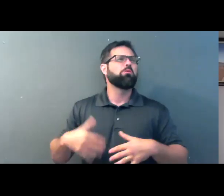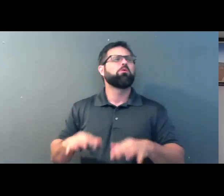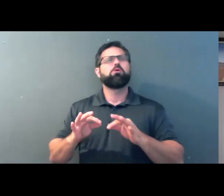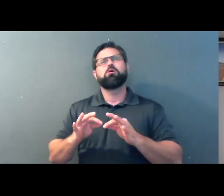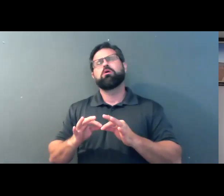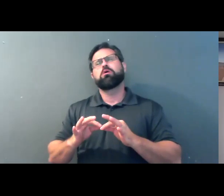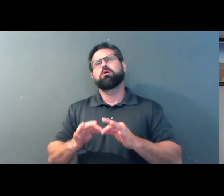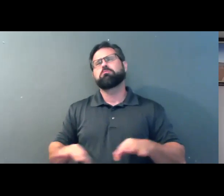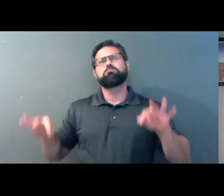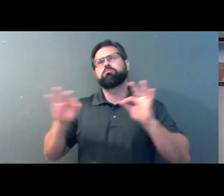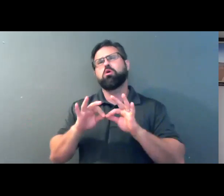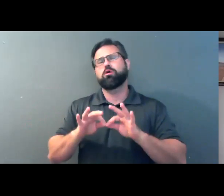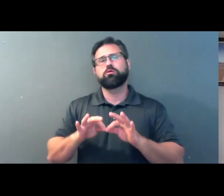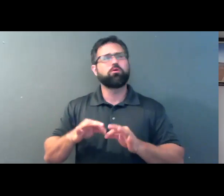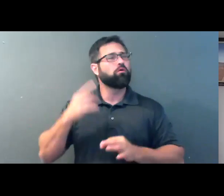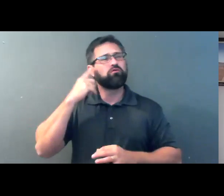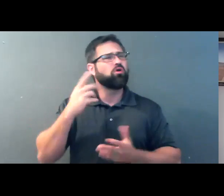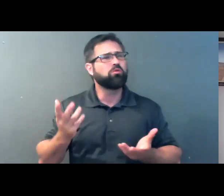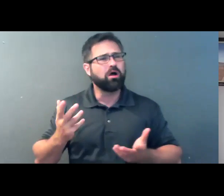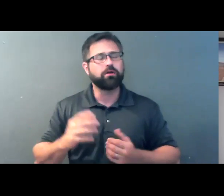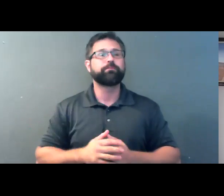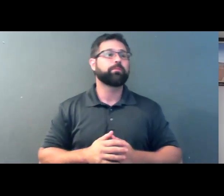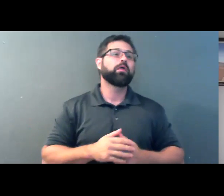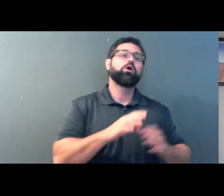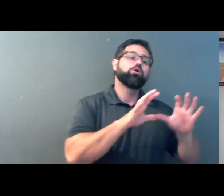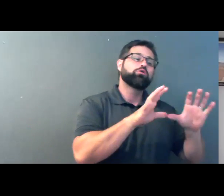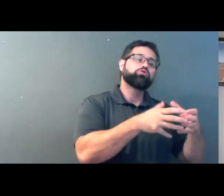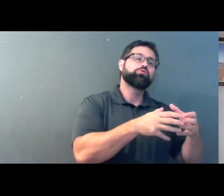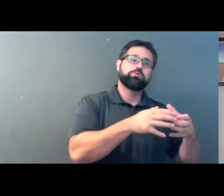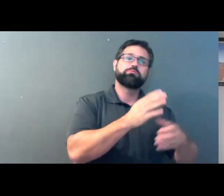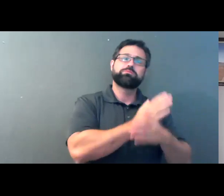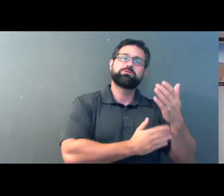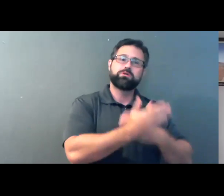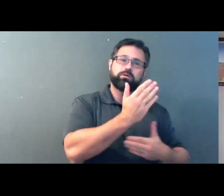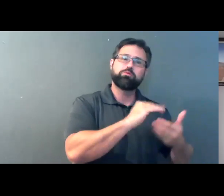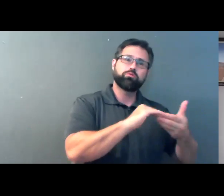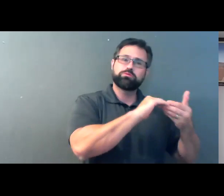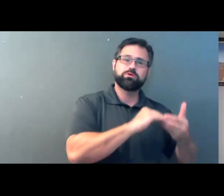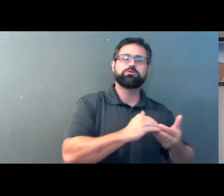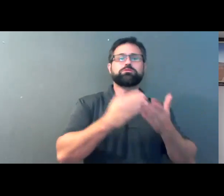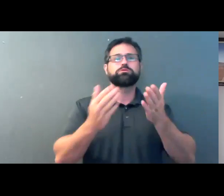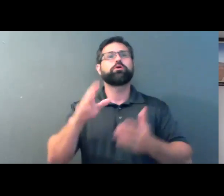organizations of persons with disabilities um entities ngos and other humanitarian actors